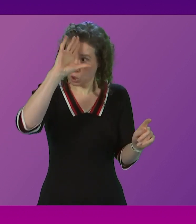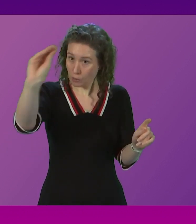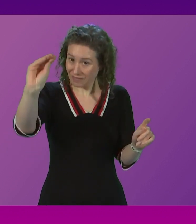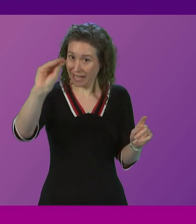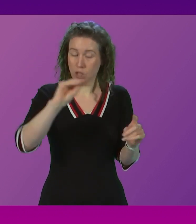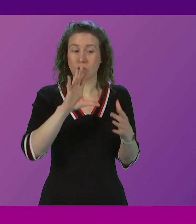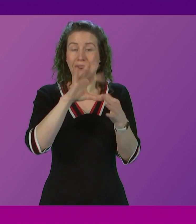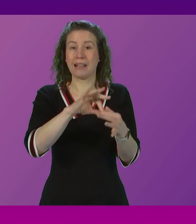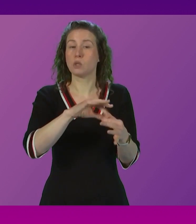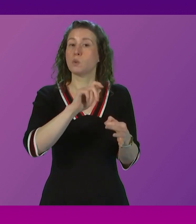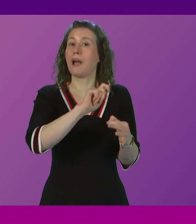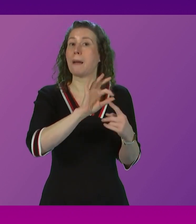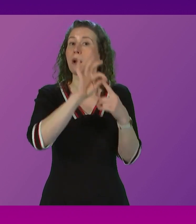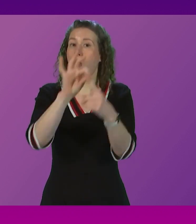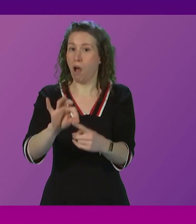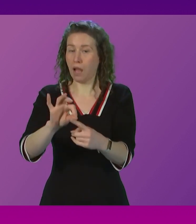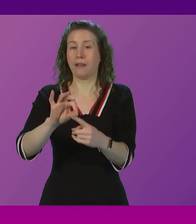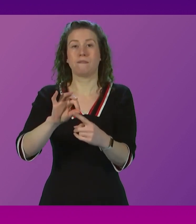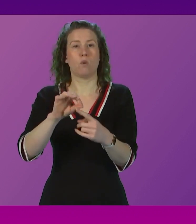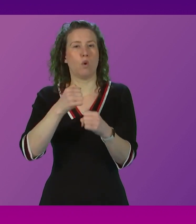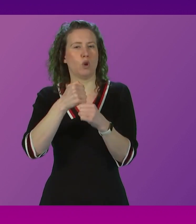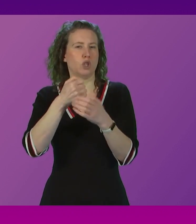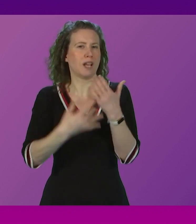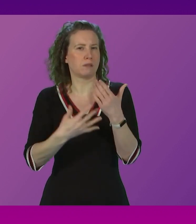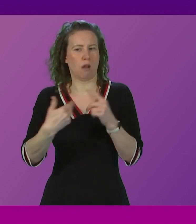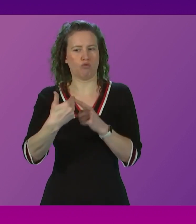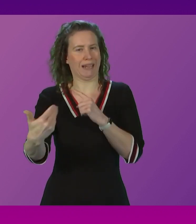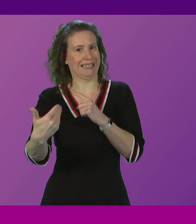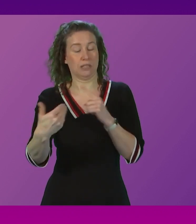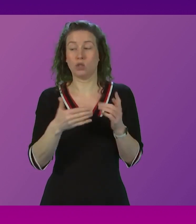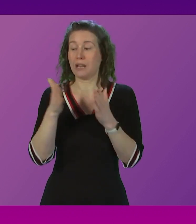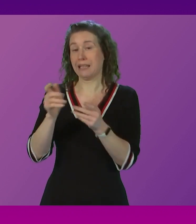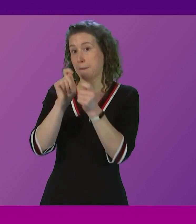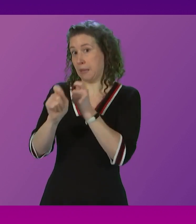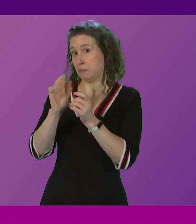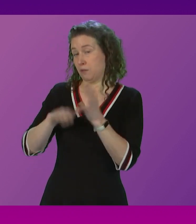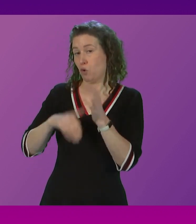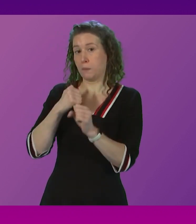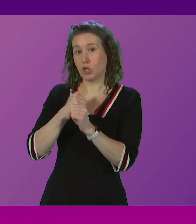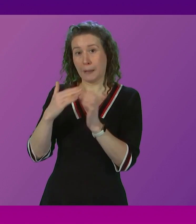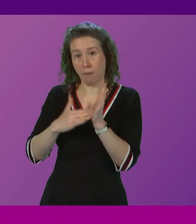for gender recognition. The amendments in the names of Shona Robison and Gillian Martin that